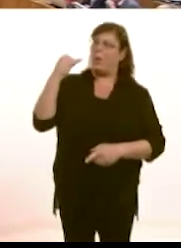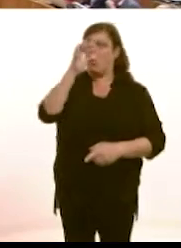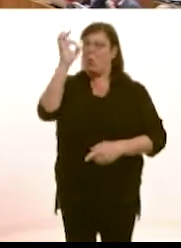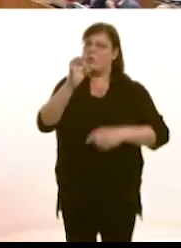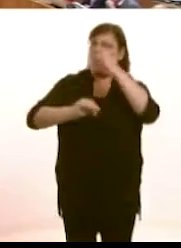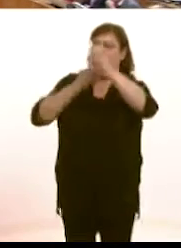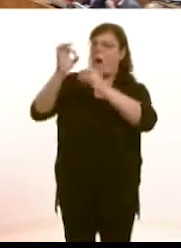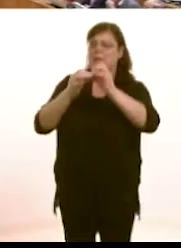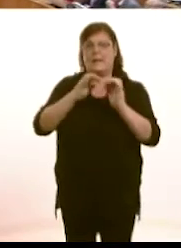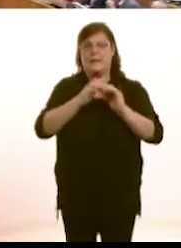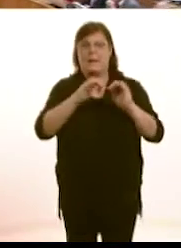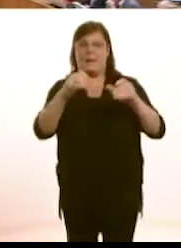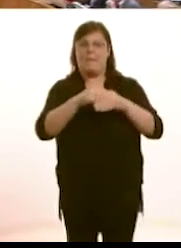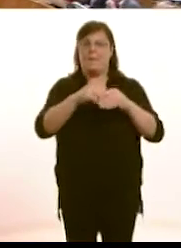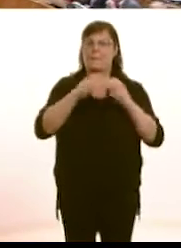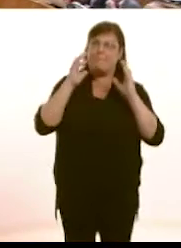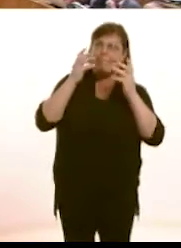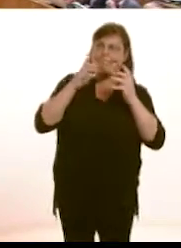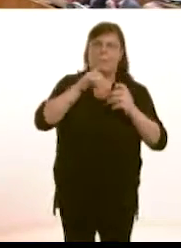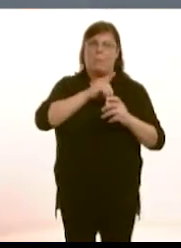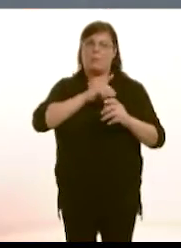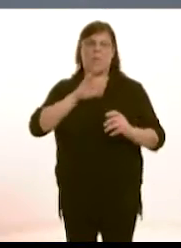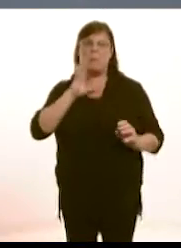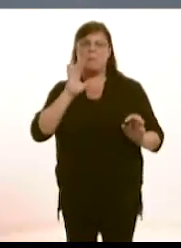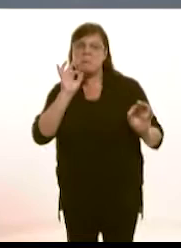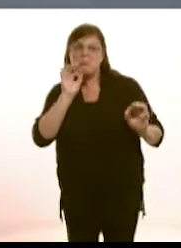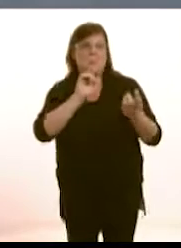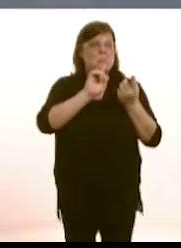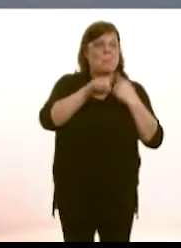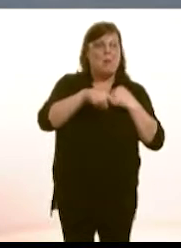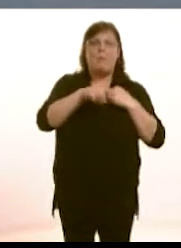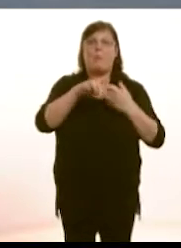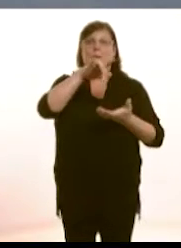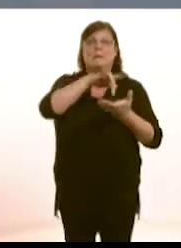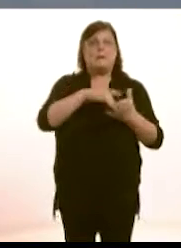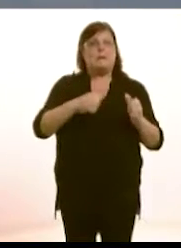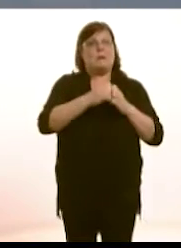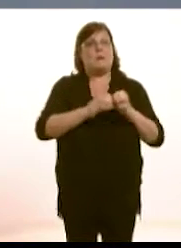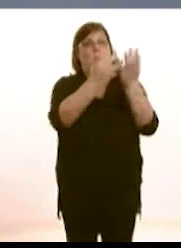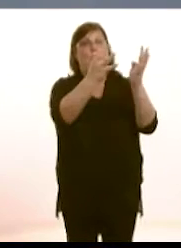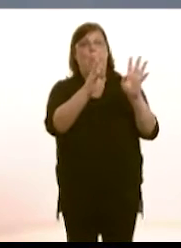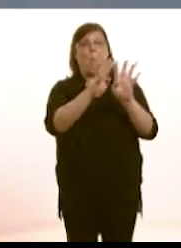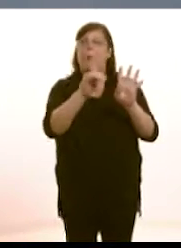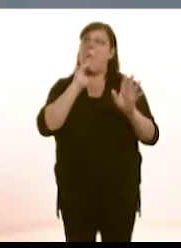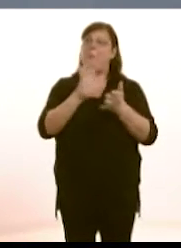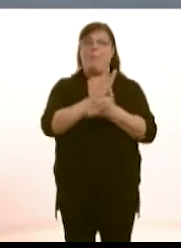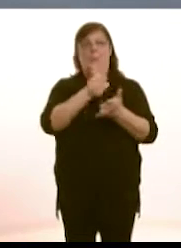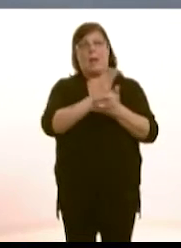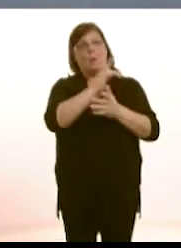were getting a little bit restless that we werenít hearing much from the city deal board, but Iím pleased to say that weíve had a modest briefing from them now.